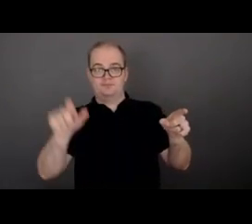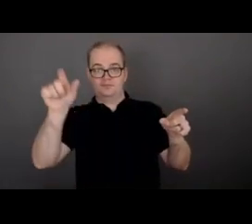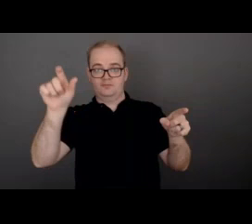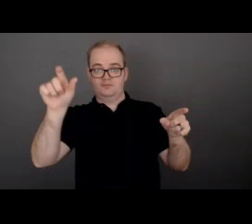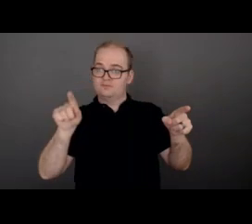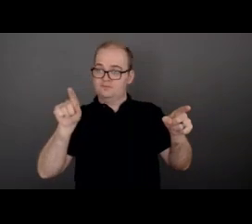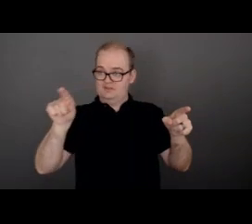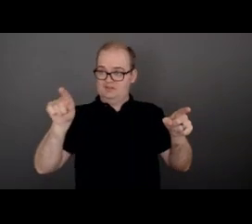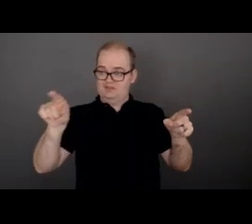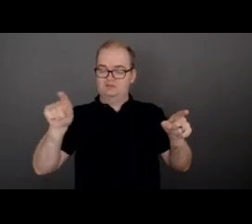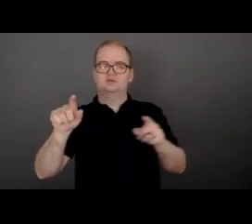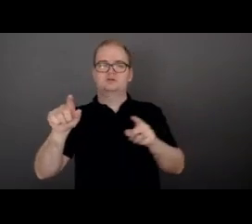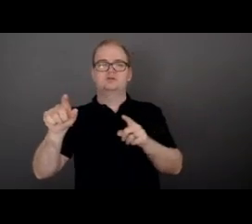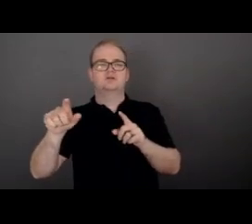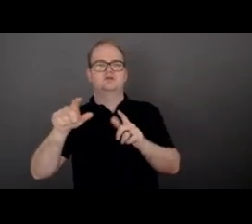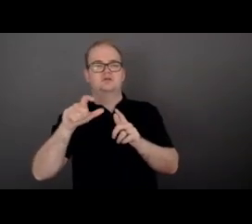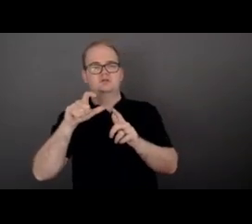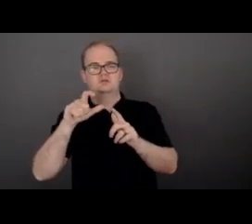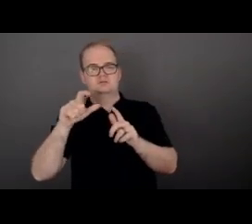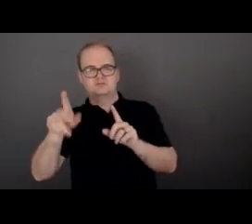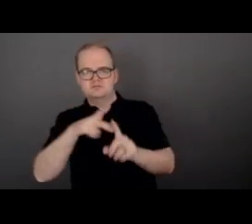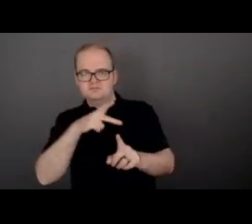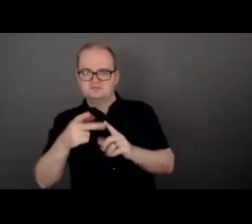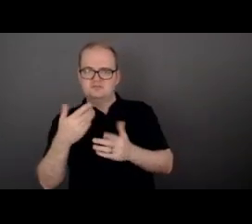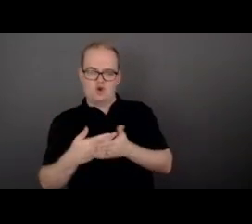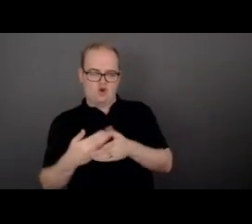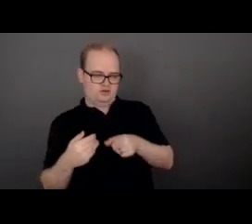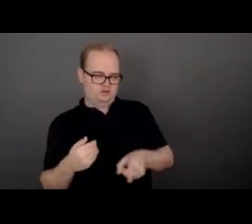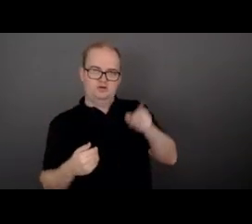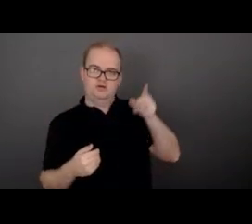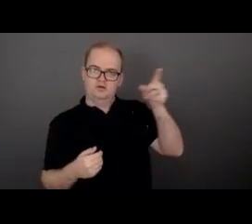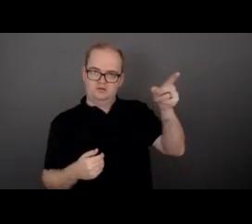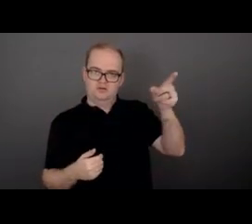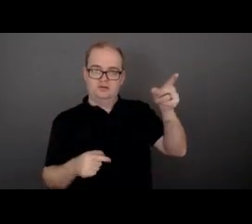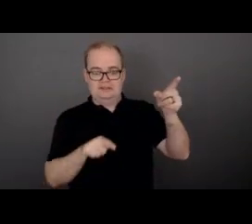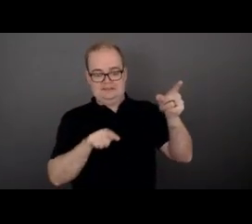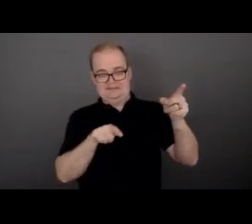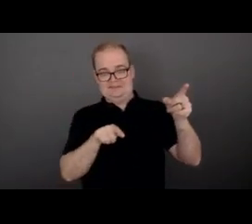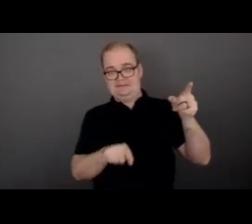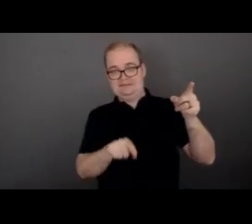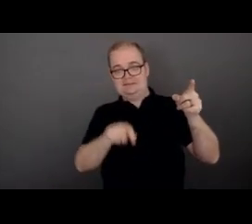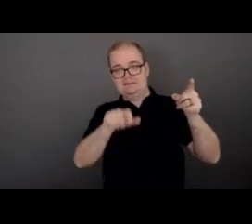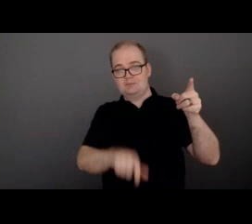person A, person A applies for a DVO because they are seeking protection from the person